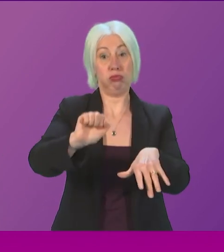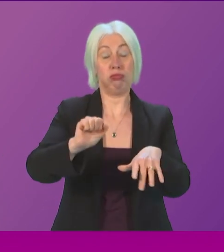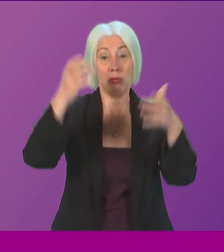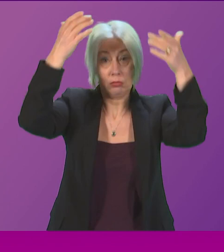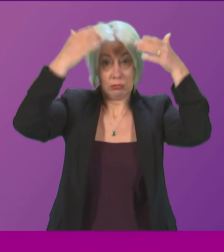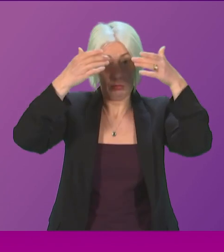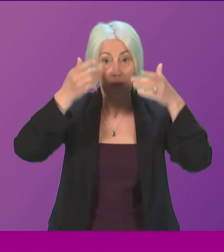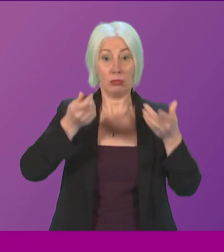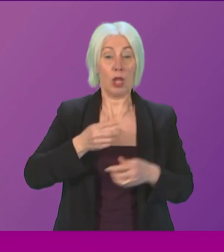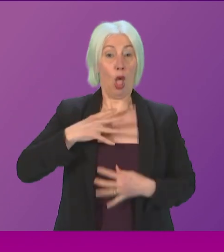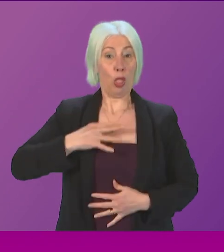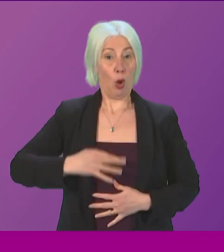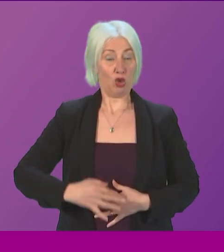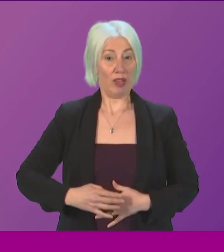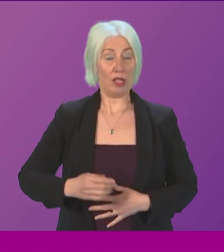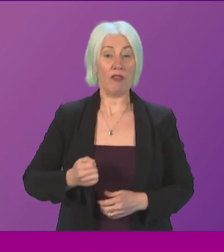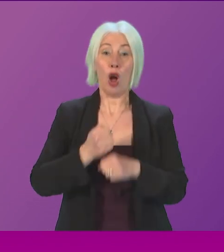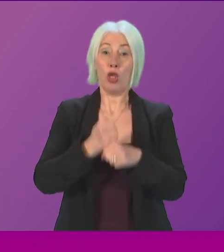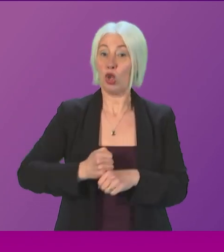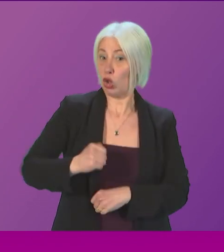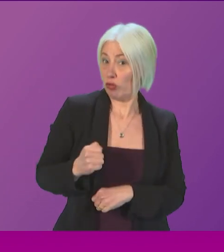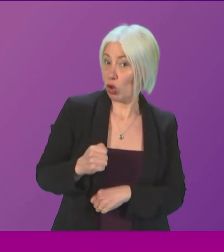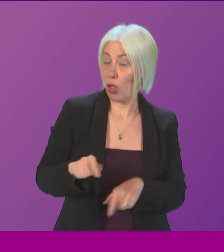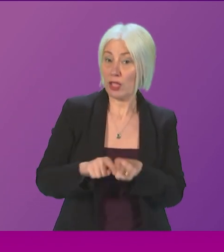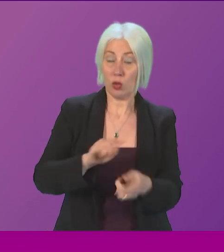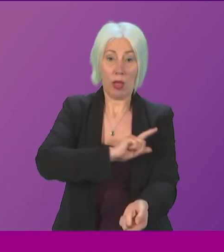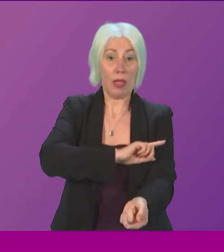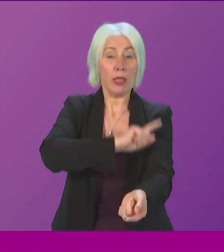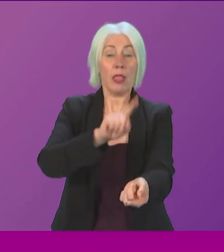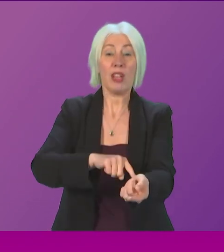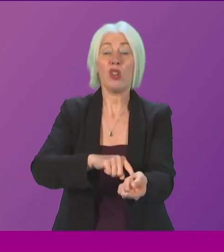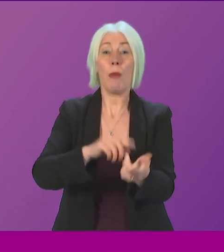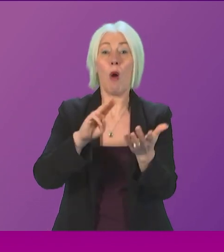the General Assembly of the Church of Scotland, the Bishop of Moray, Ross and Caithness and